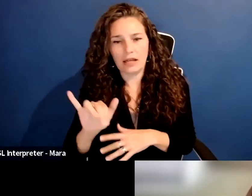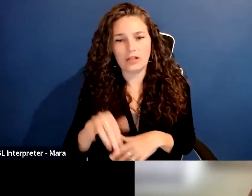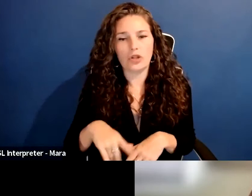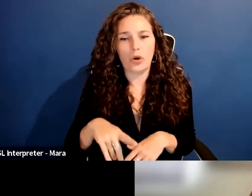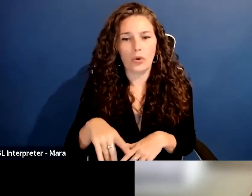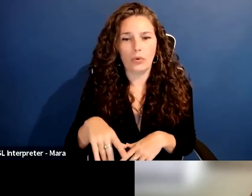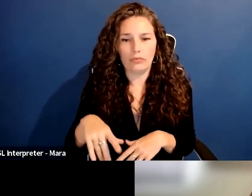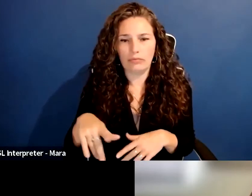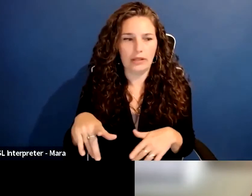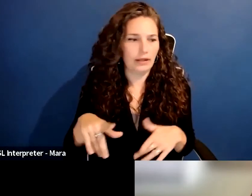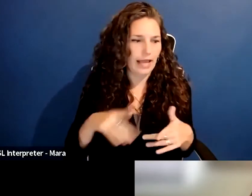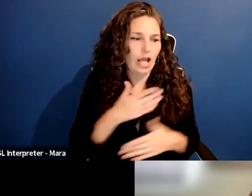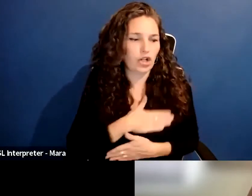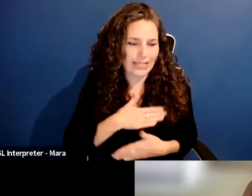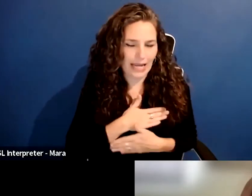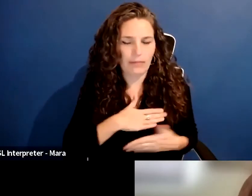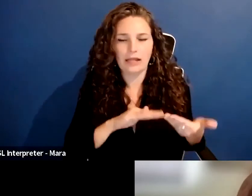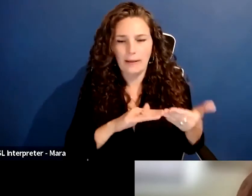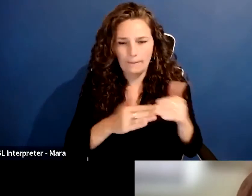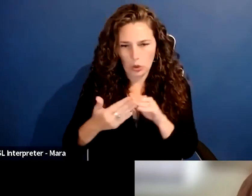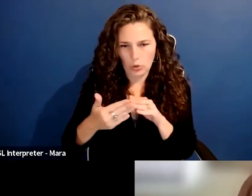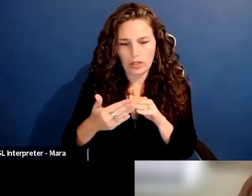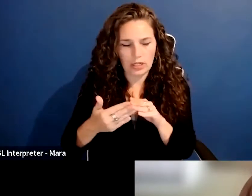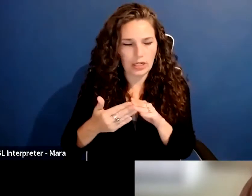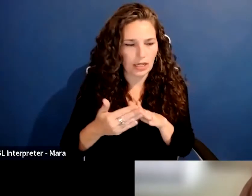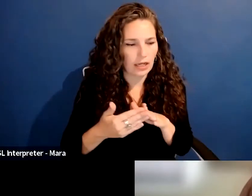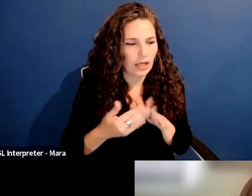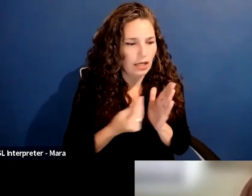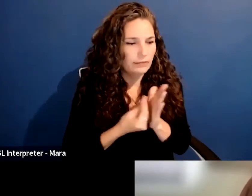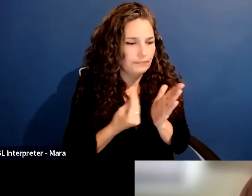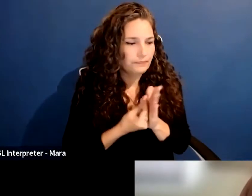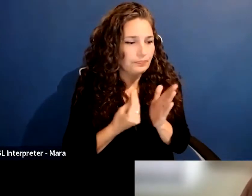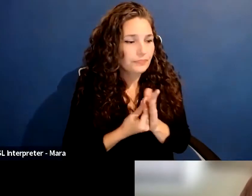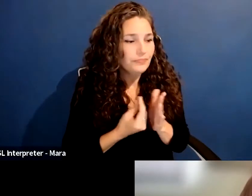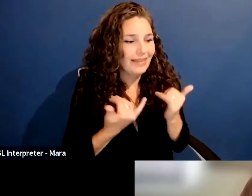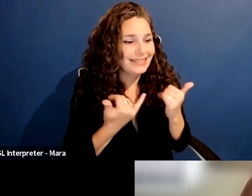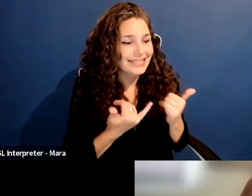Today, in part two, we're going to focus on the many